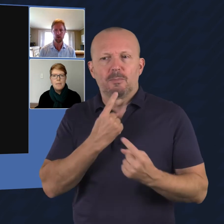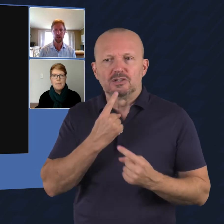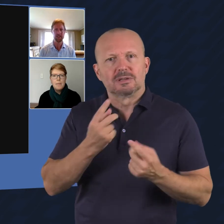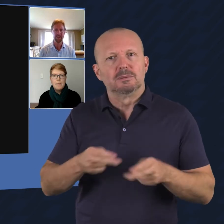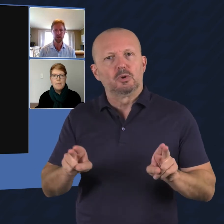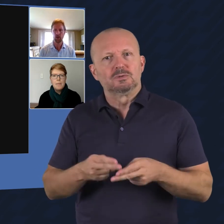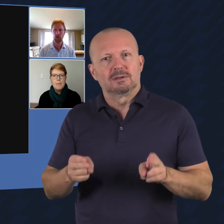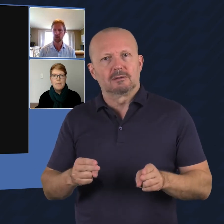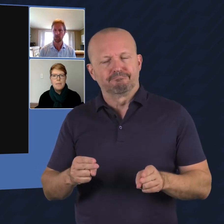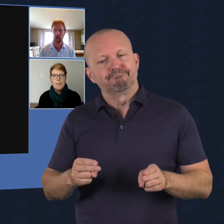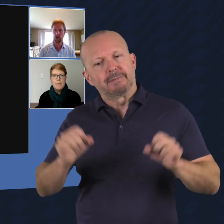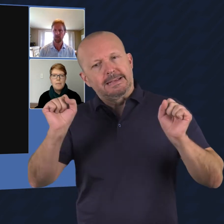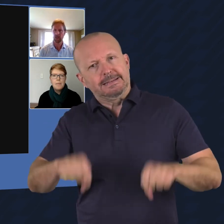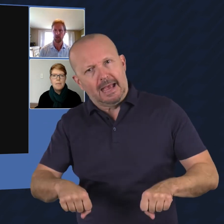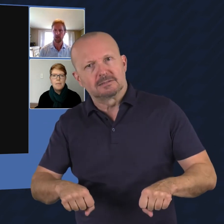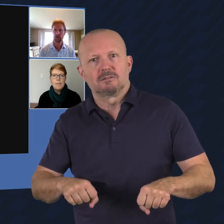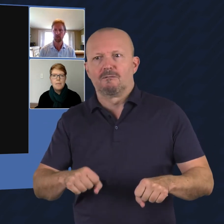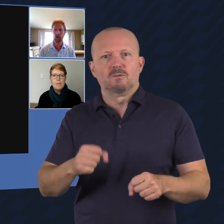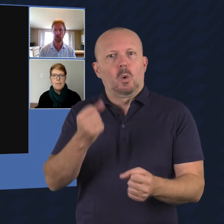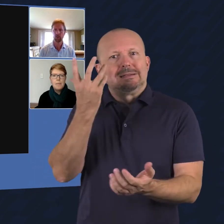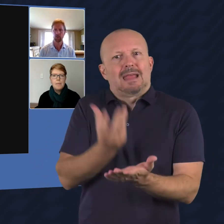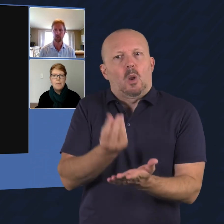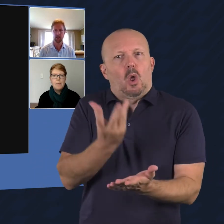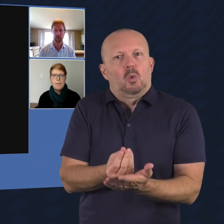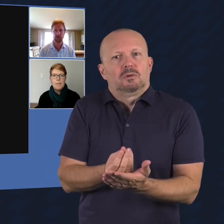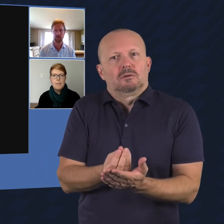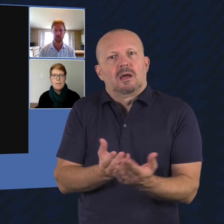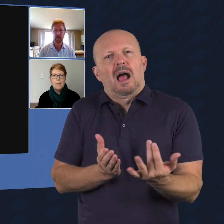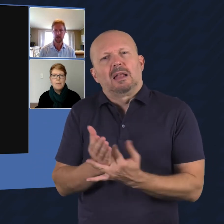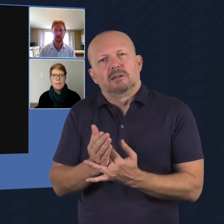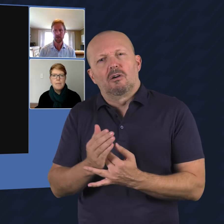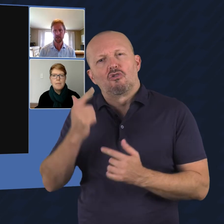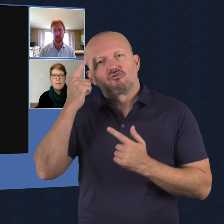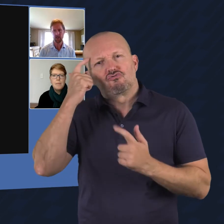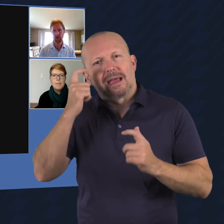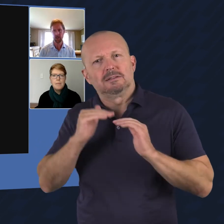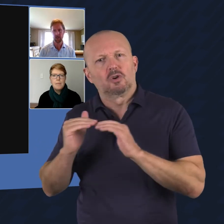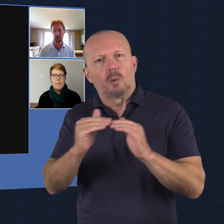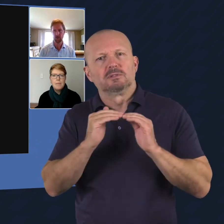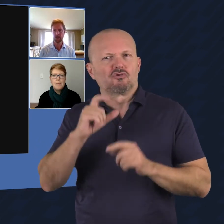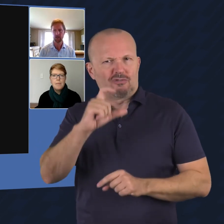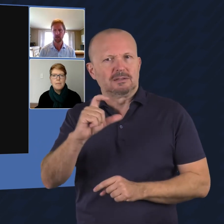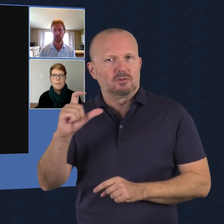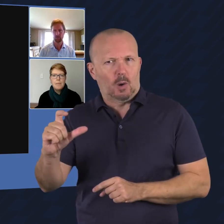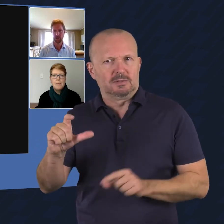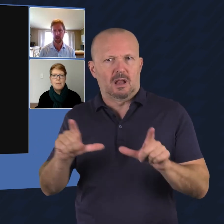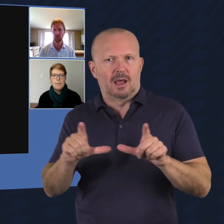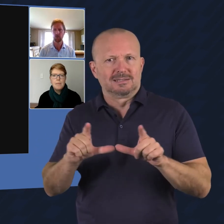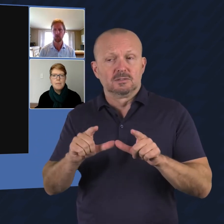online download as well under a Creative Commons licence. This means that anybody can remix, resample,